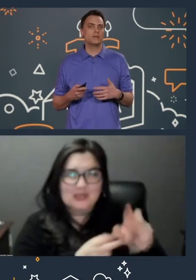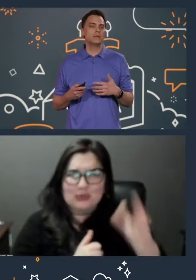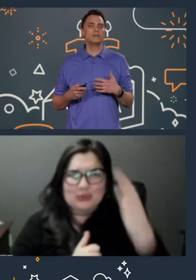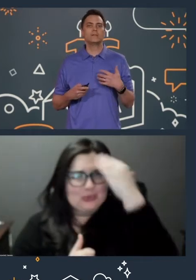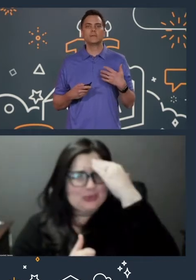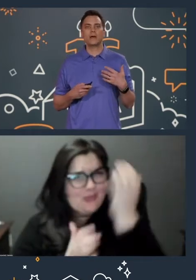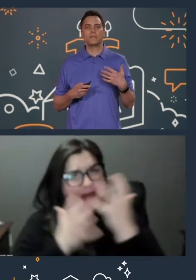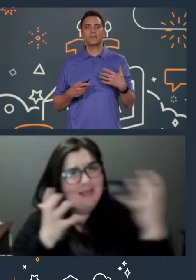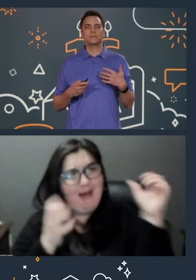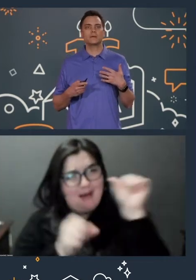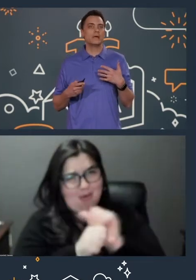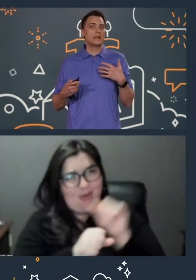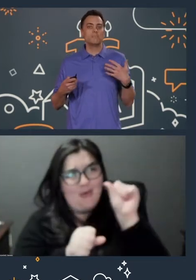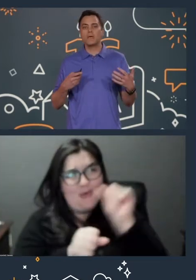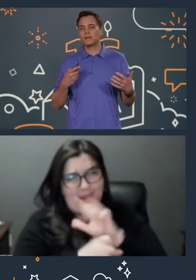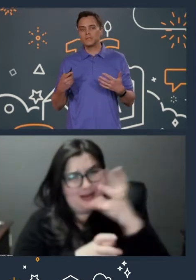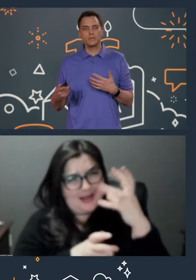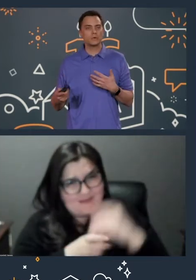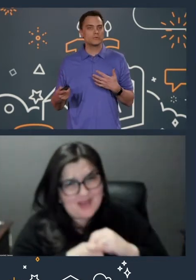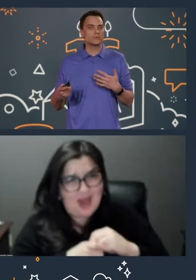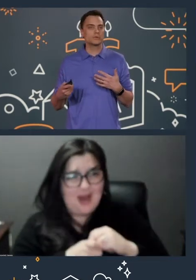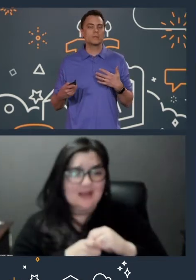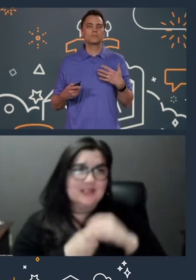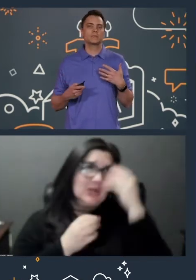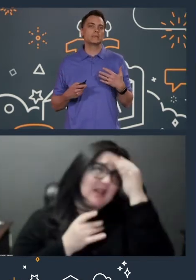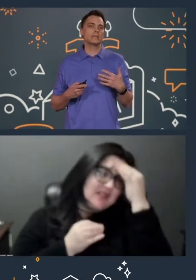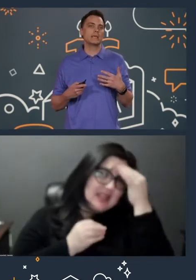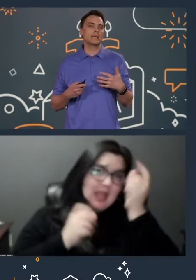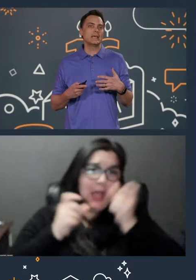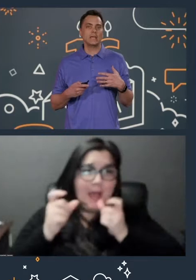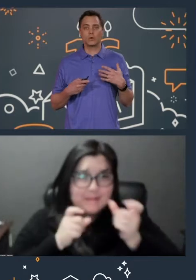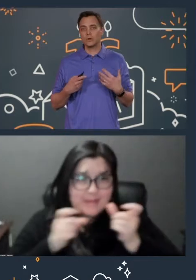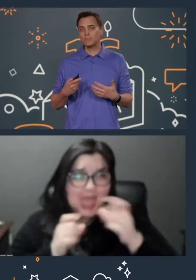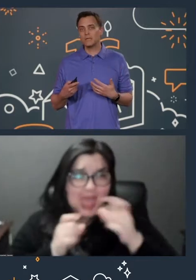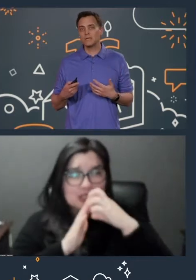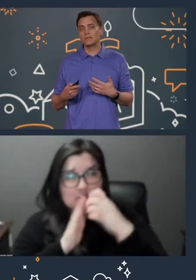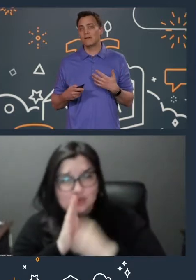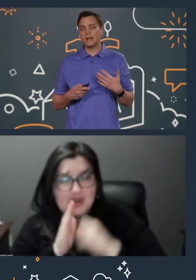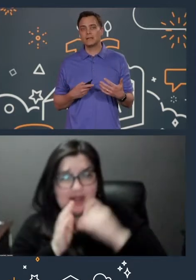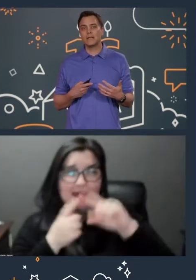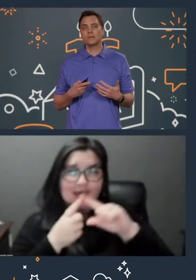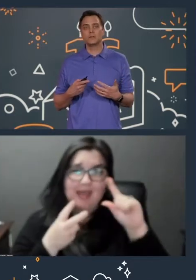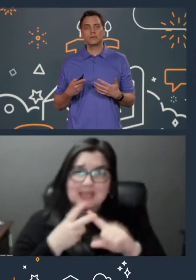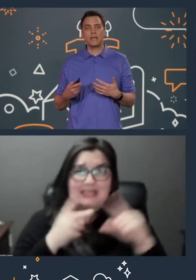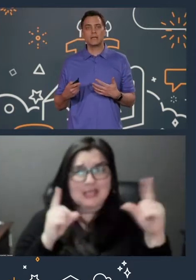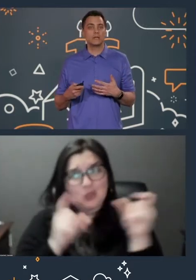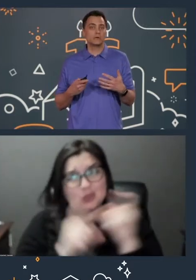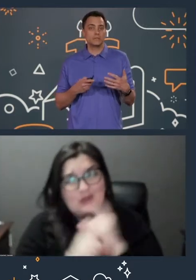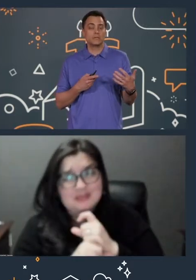You need to think about things of managing your own scripts, things like encrypting and validating your data,